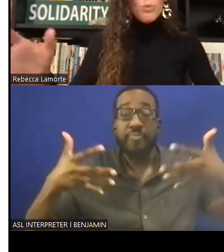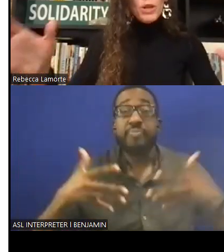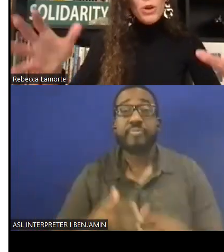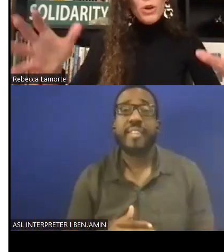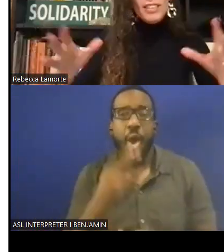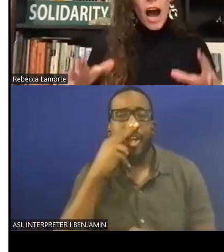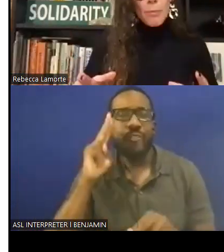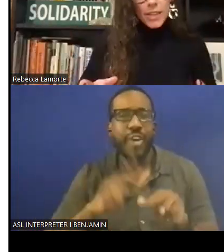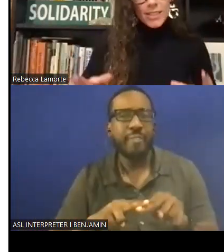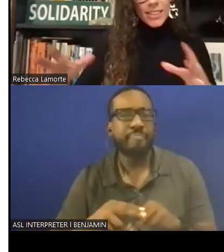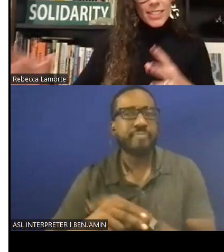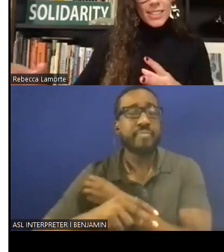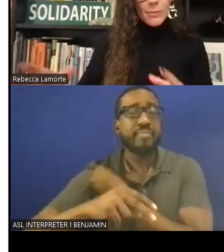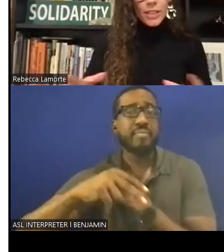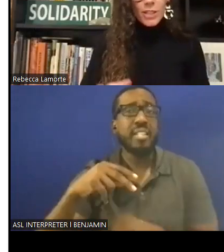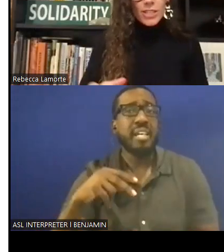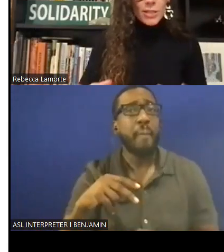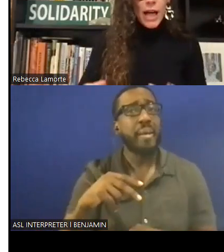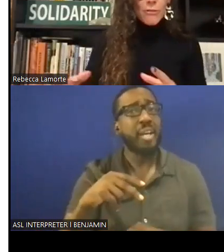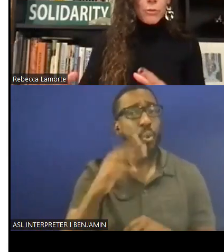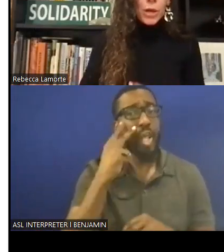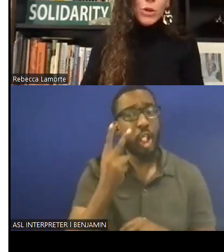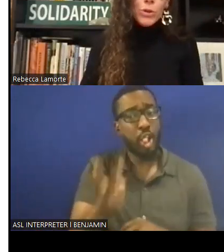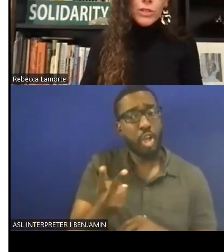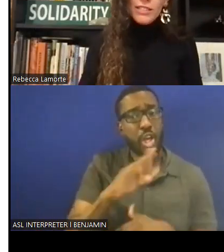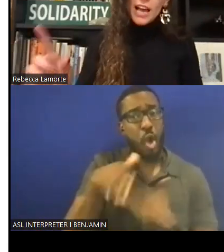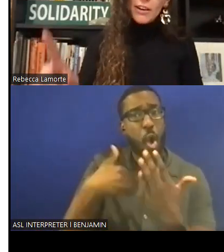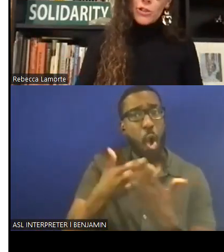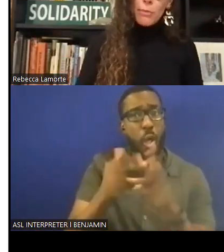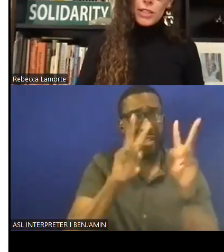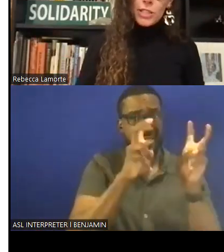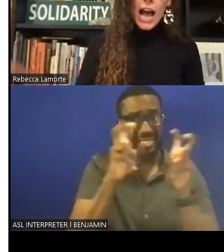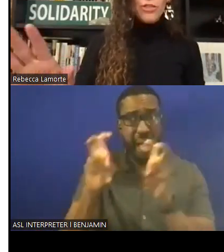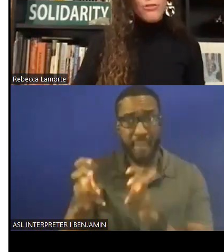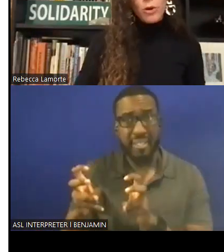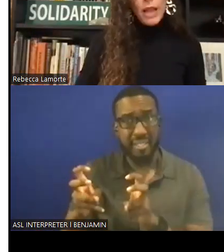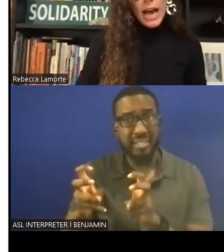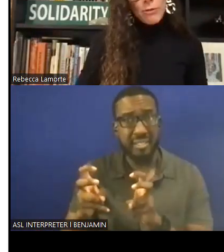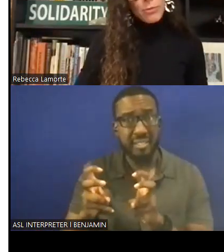when we look at the topics that the disability justice platform includes, and Sarah dropped in the chat the full platform